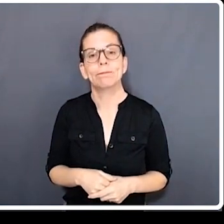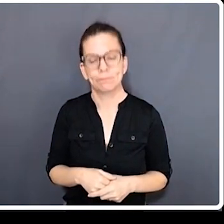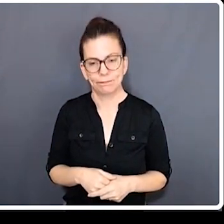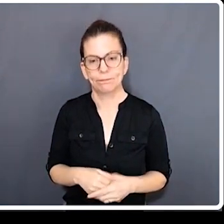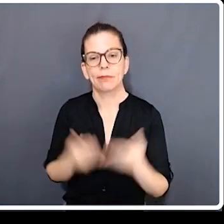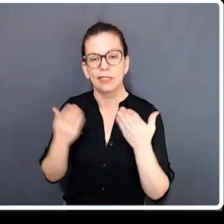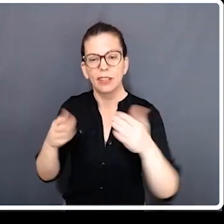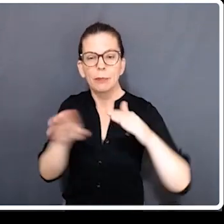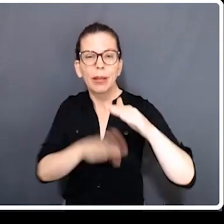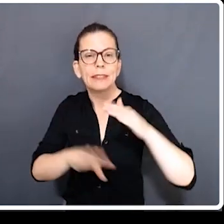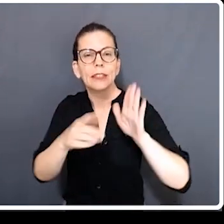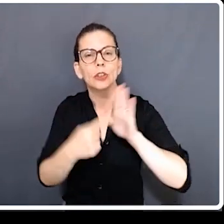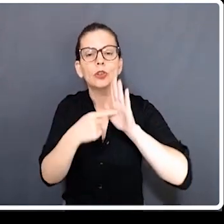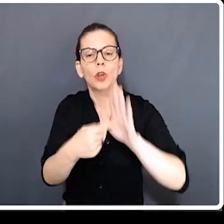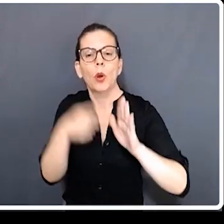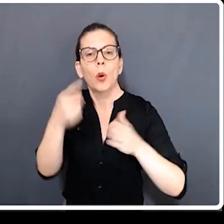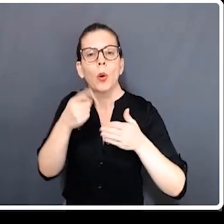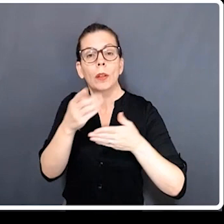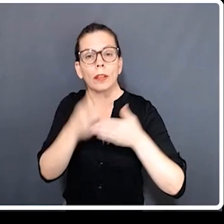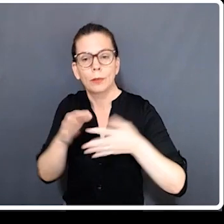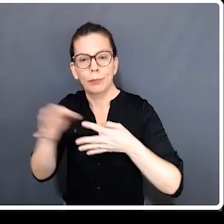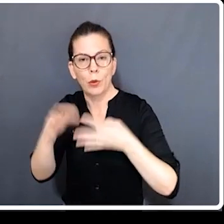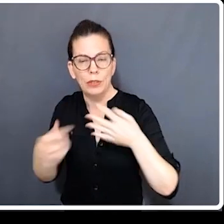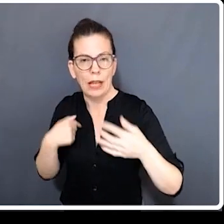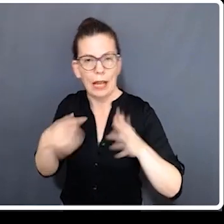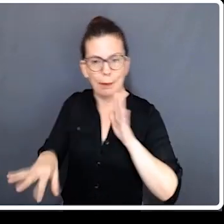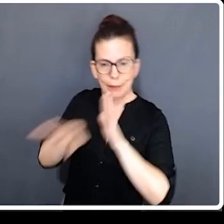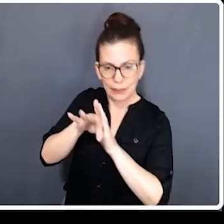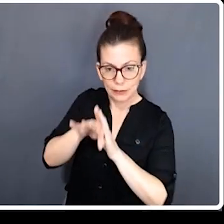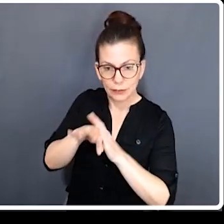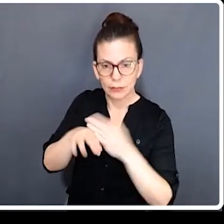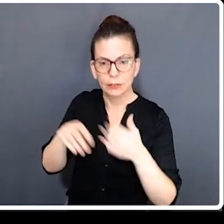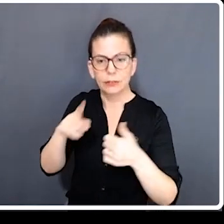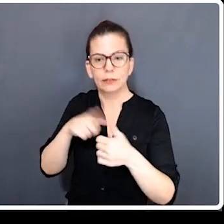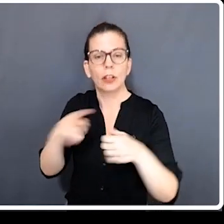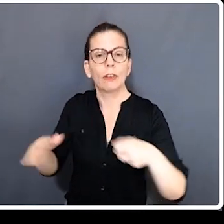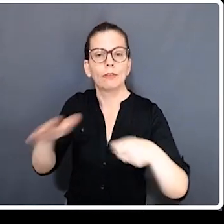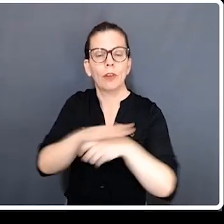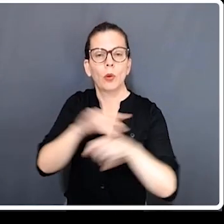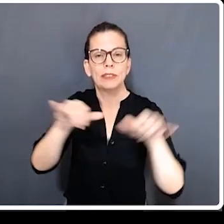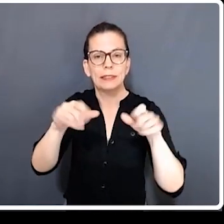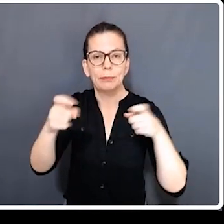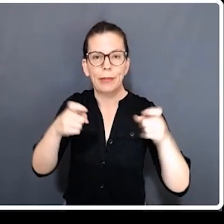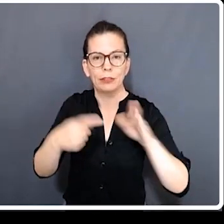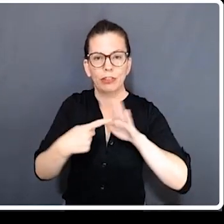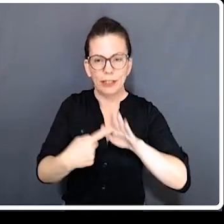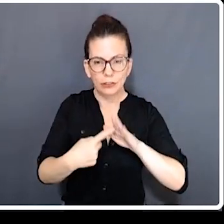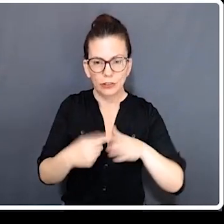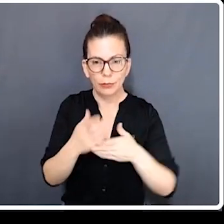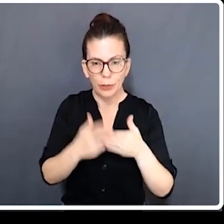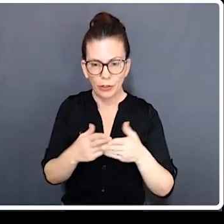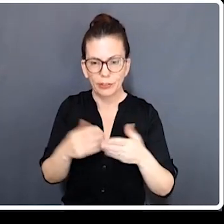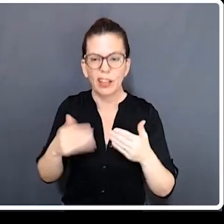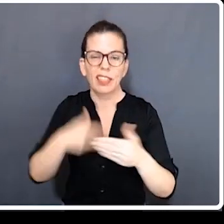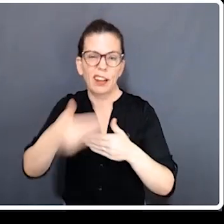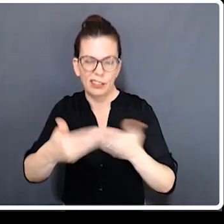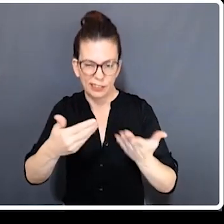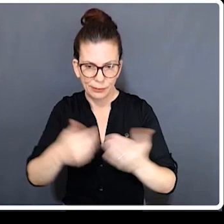So it basically shows me that's components I selected. So I selected the first systems manager agent component, and I'm gonna hit next again.